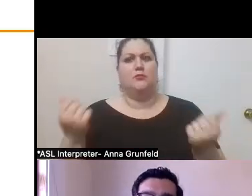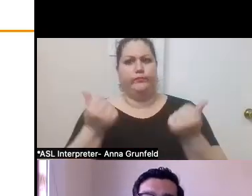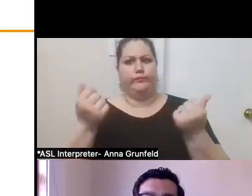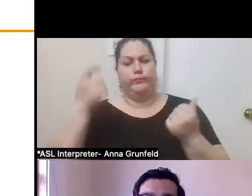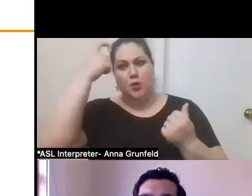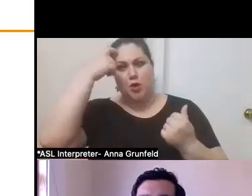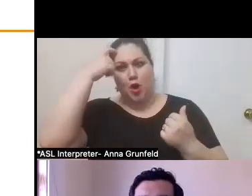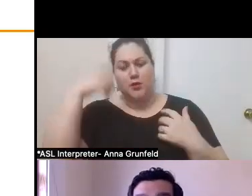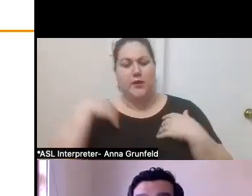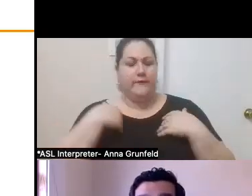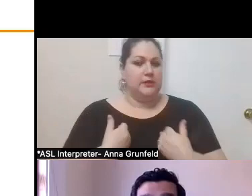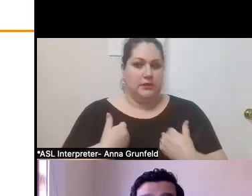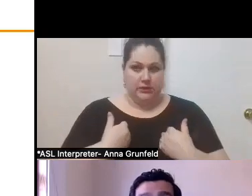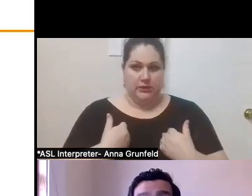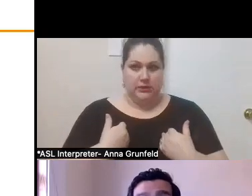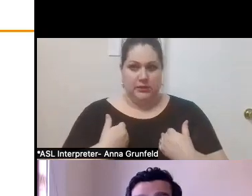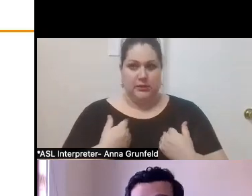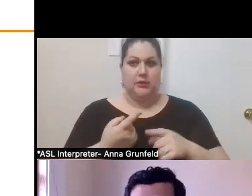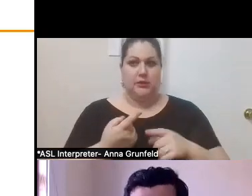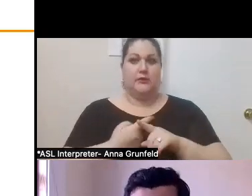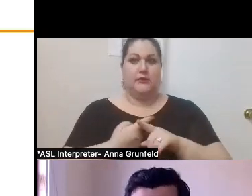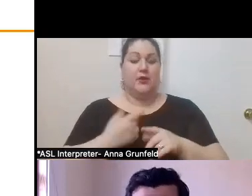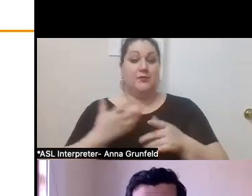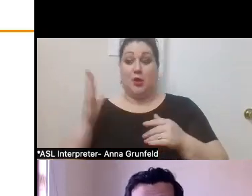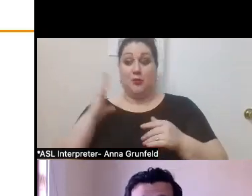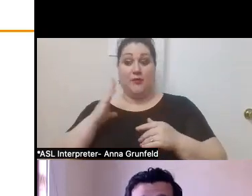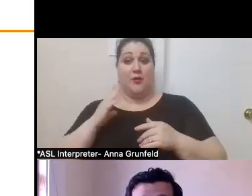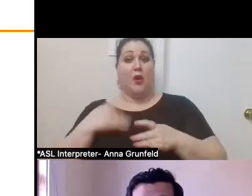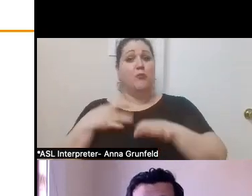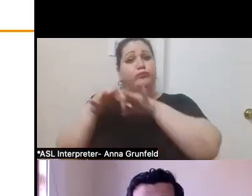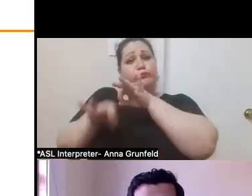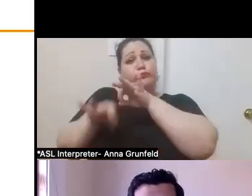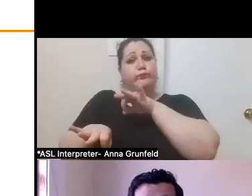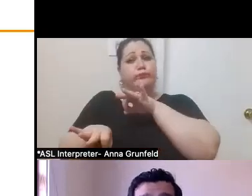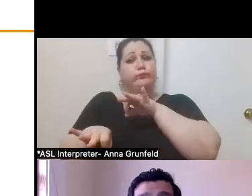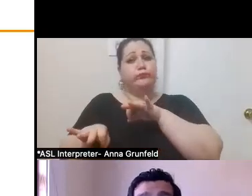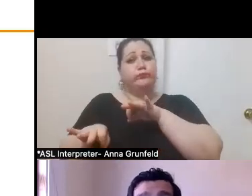From previously very simple tasks. So I would suffer intense exhaustion.